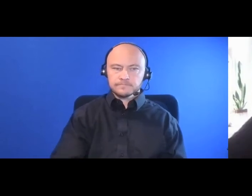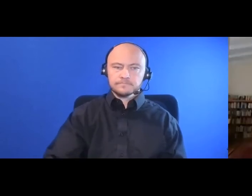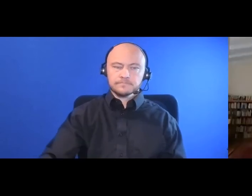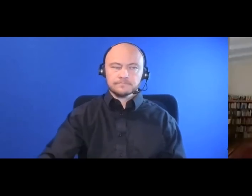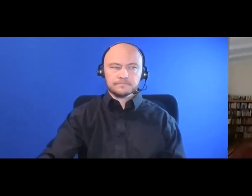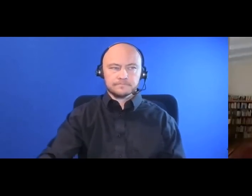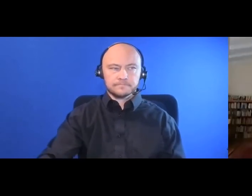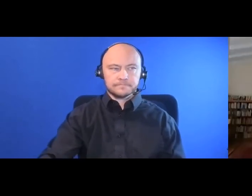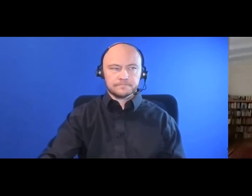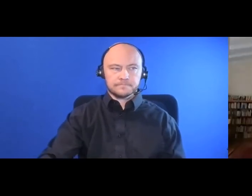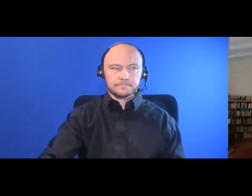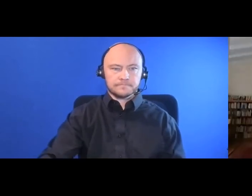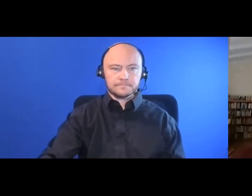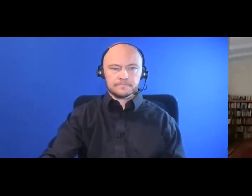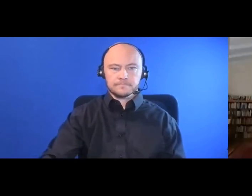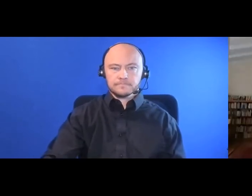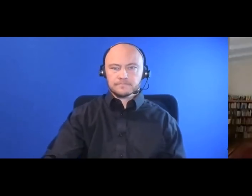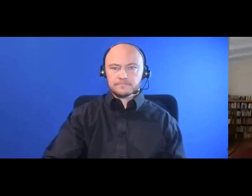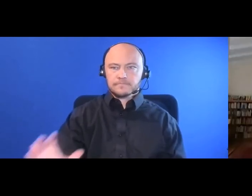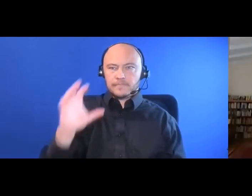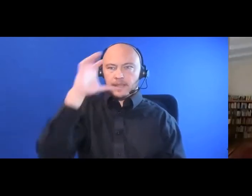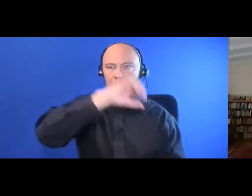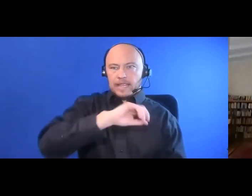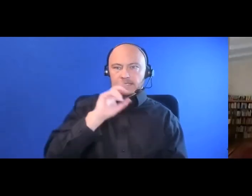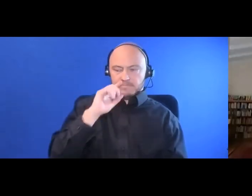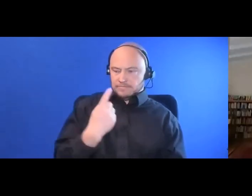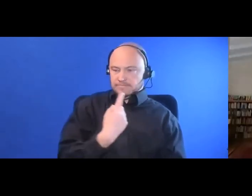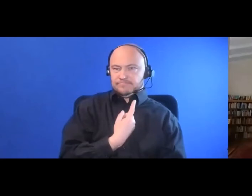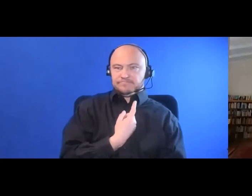I guess this one's mine first.